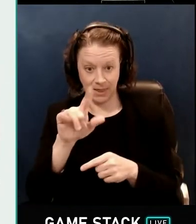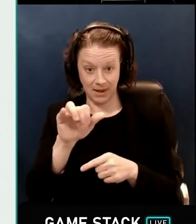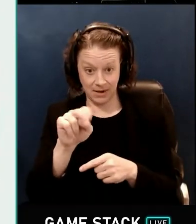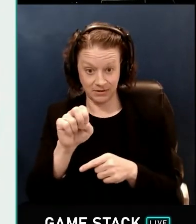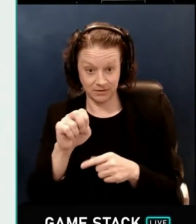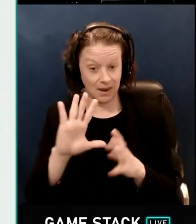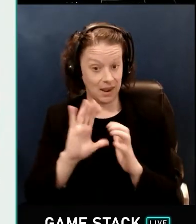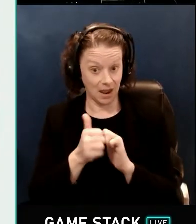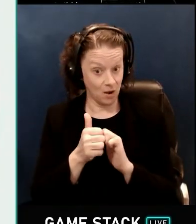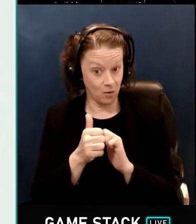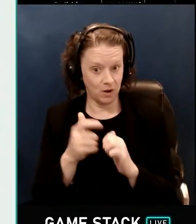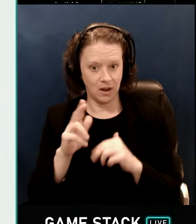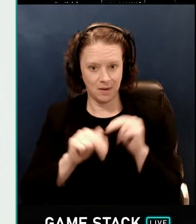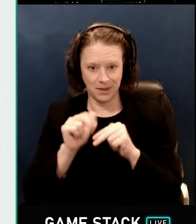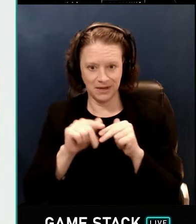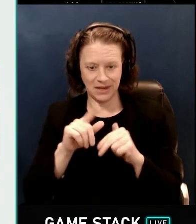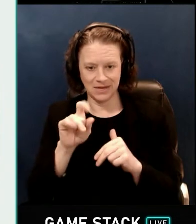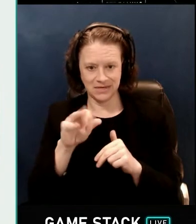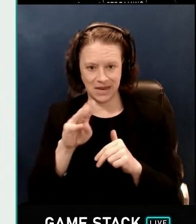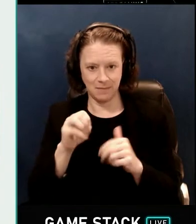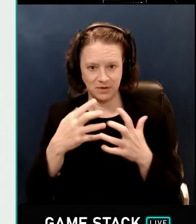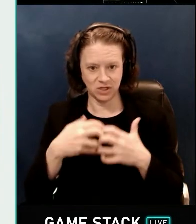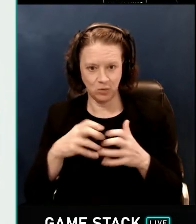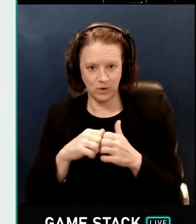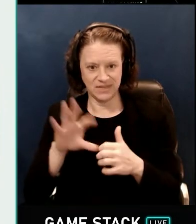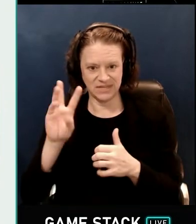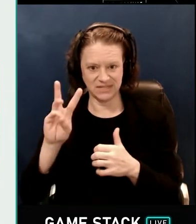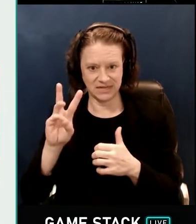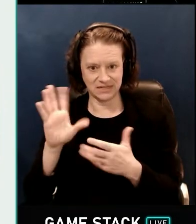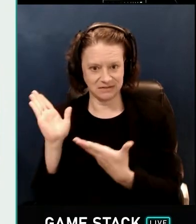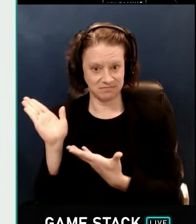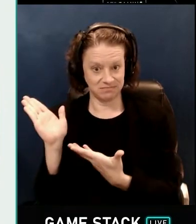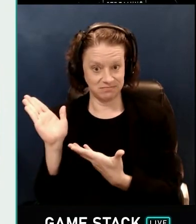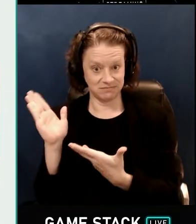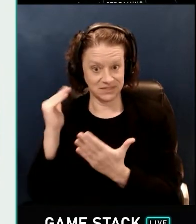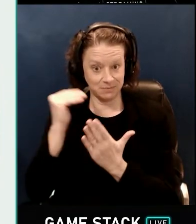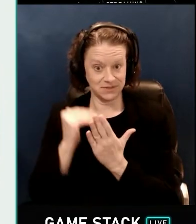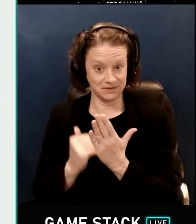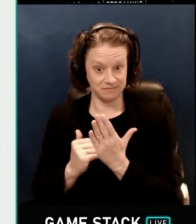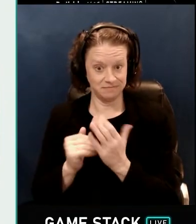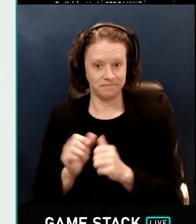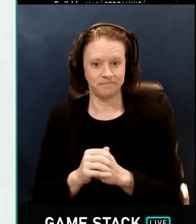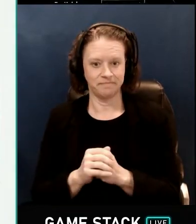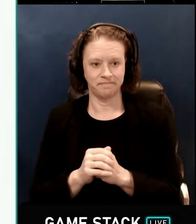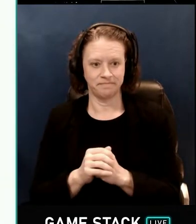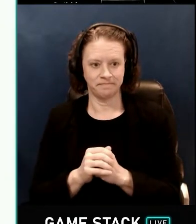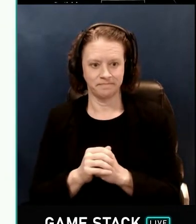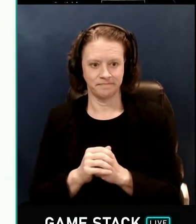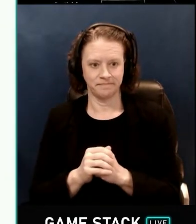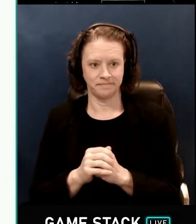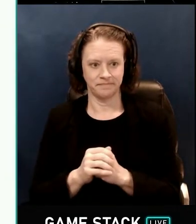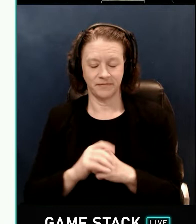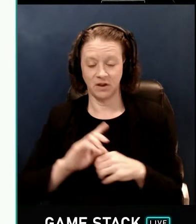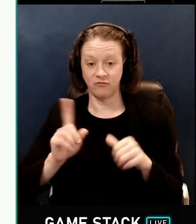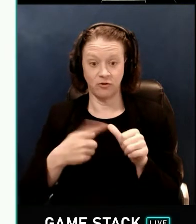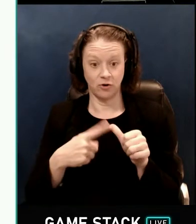machine in these six easy steps. So, let's get into them. Let's start with some starter code.